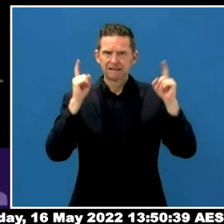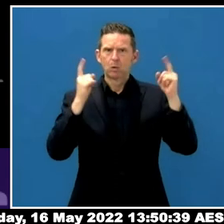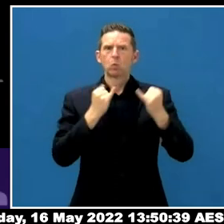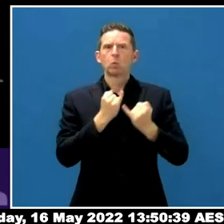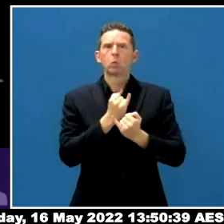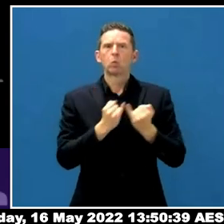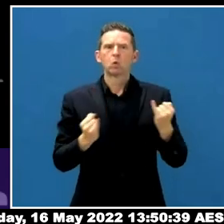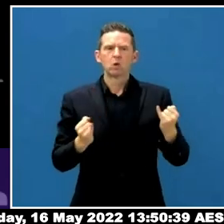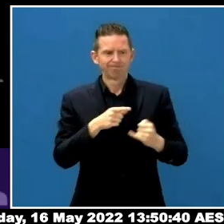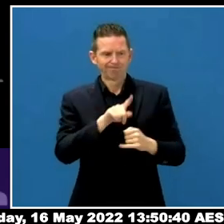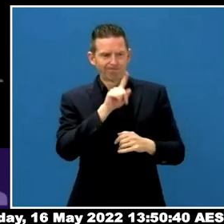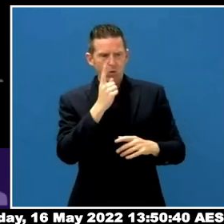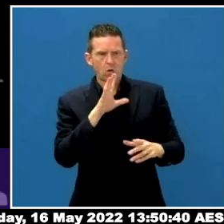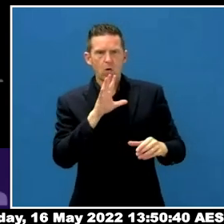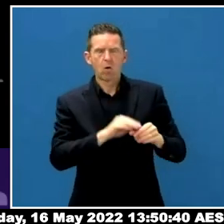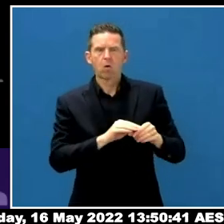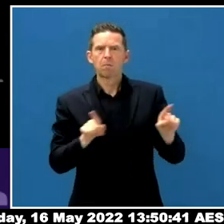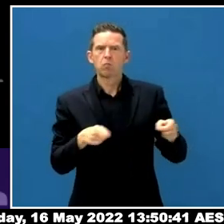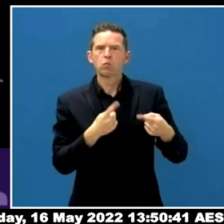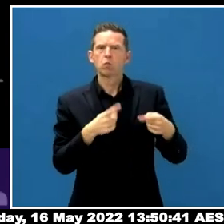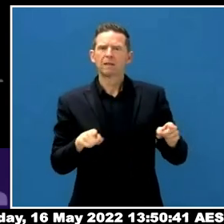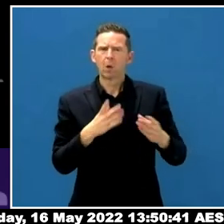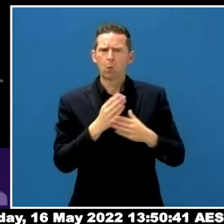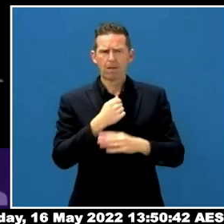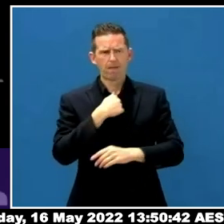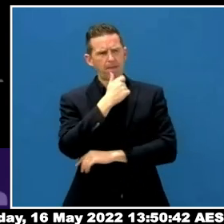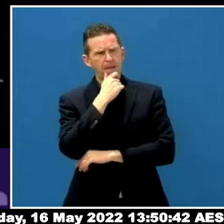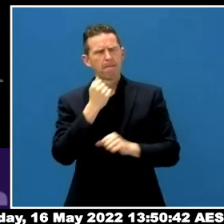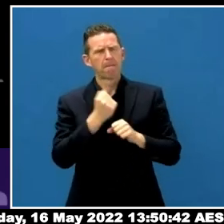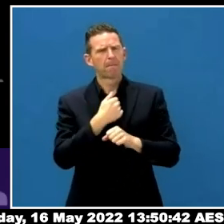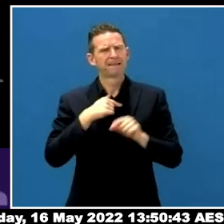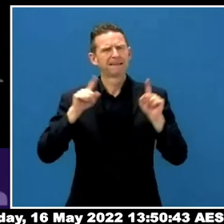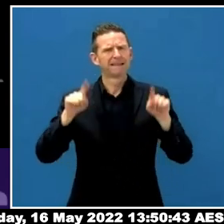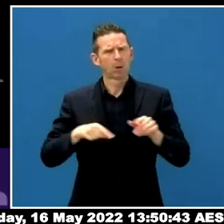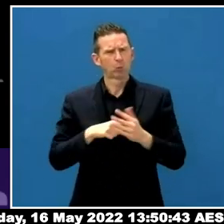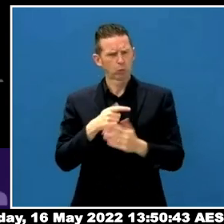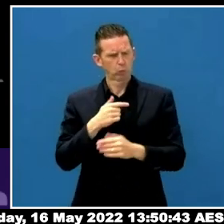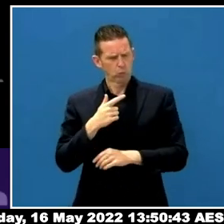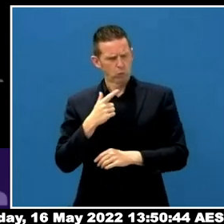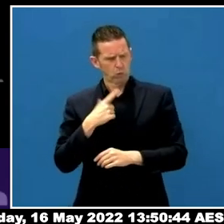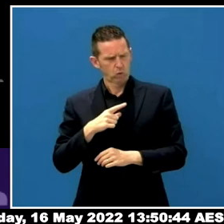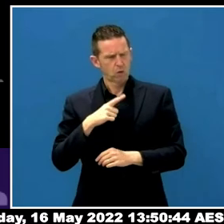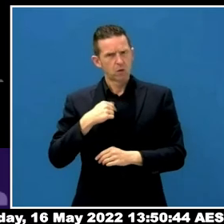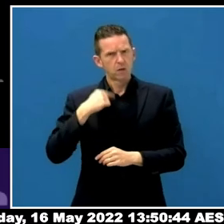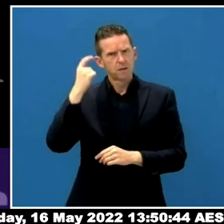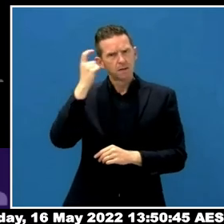So I would start questioning them when they picked him up and dropped him off. I just - MR FOGARTY: And music - sorry, Lilly.